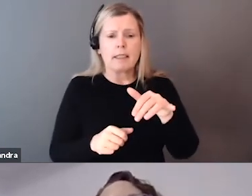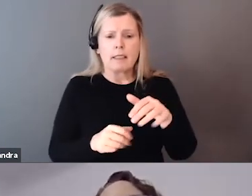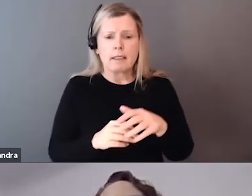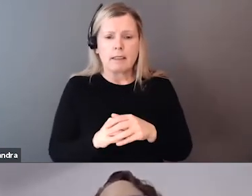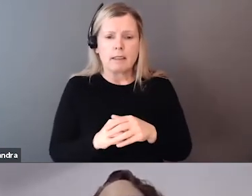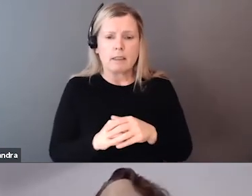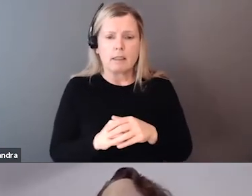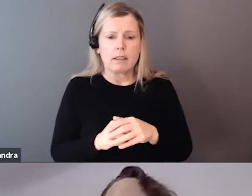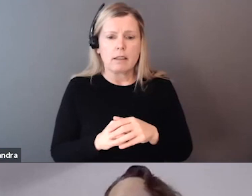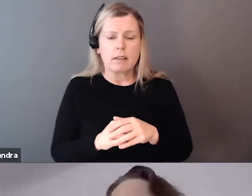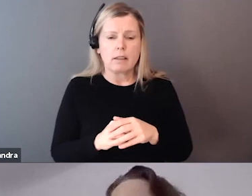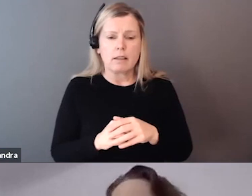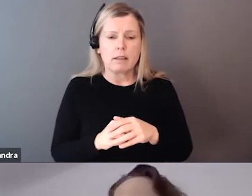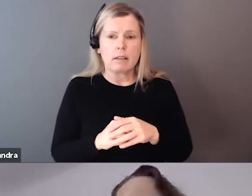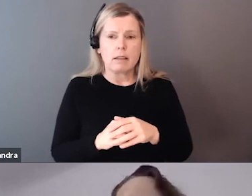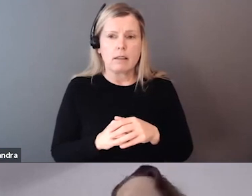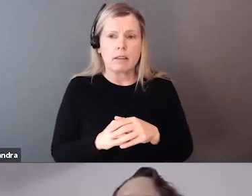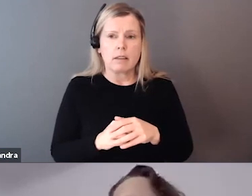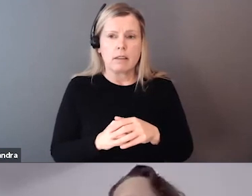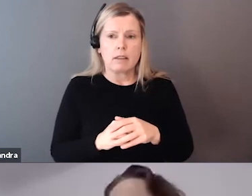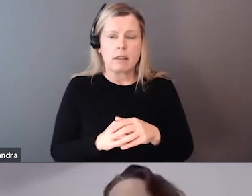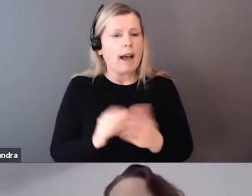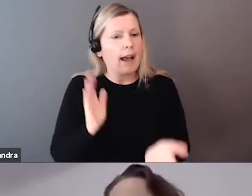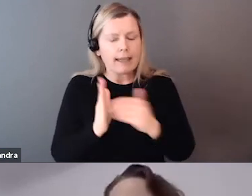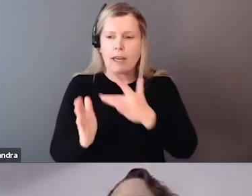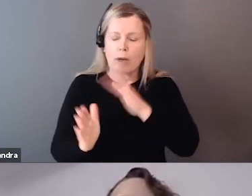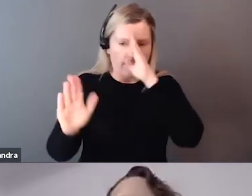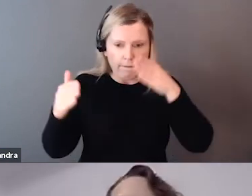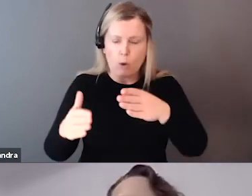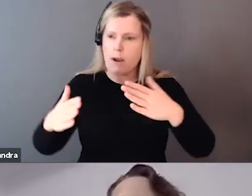is that there was a strong focus on rehabilitation and getting you back with the best practices. But